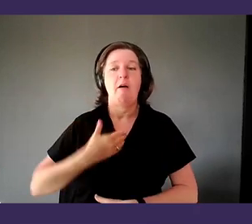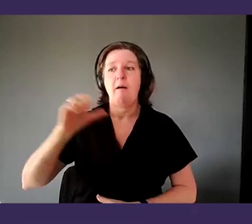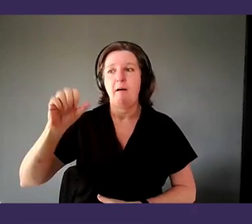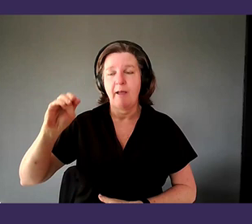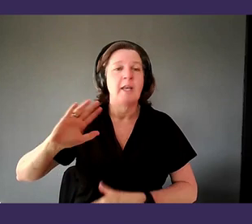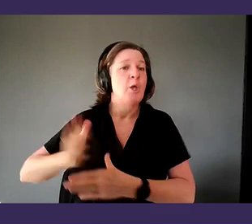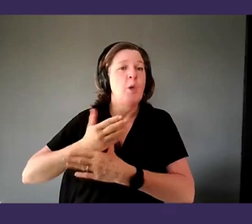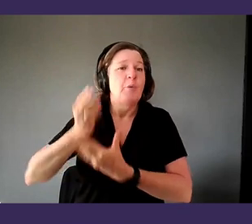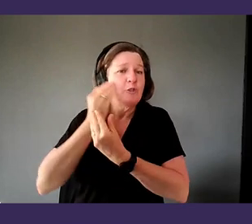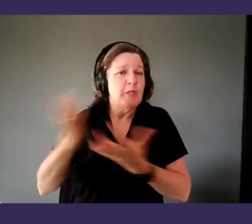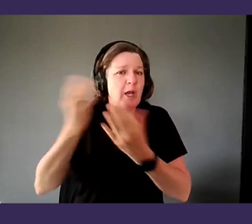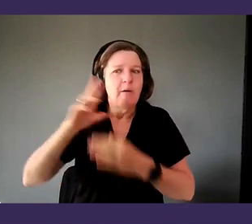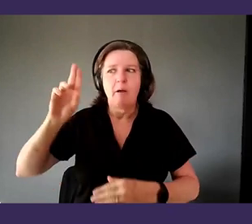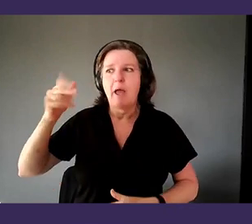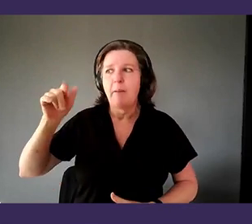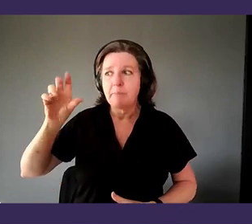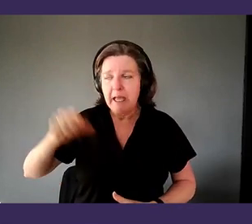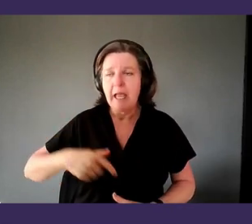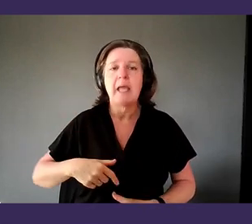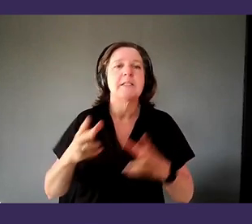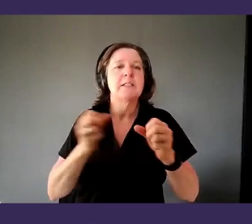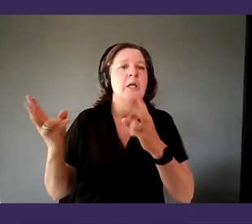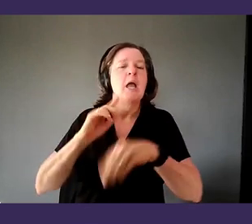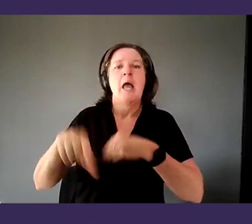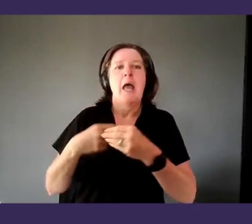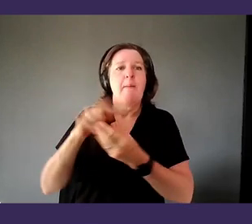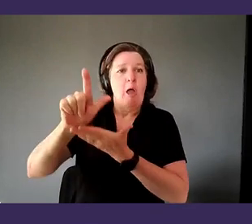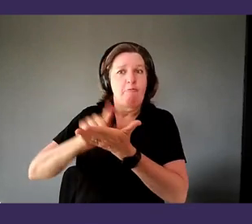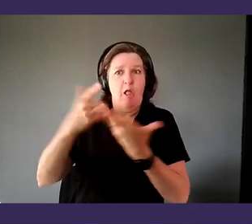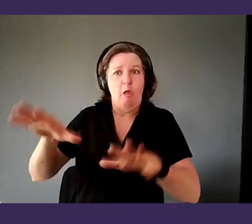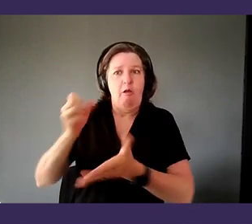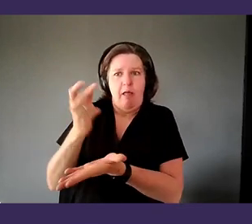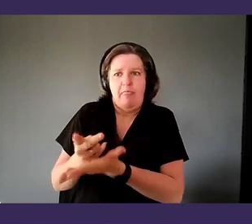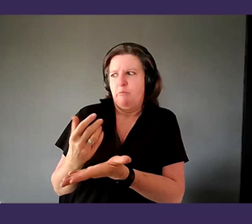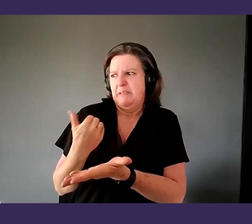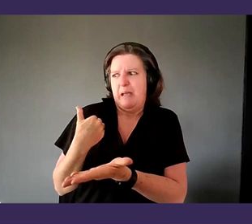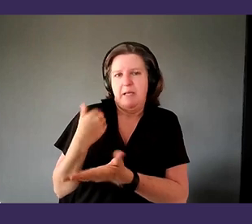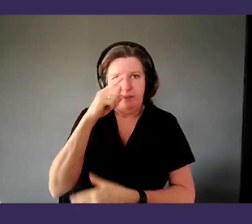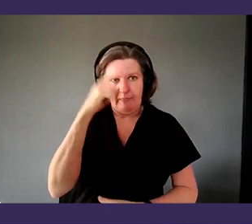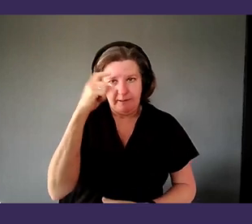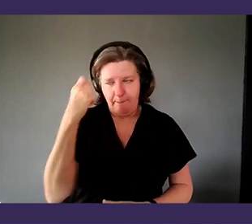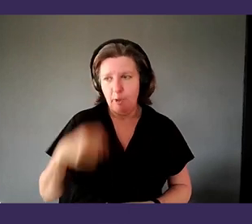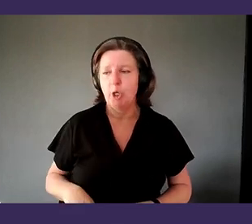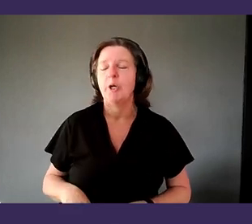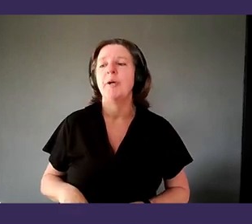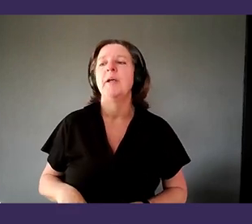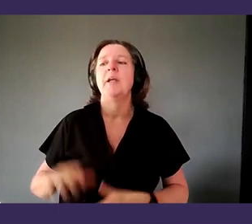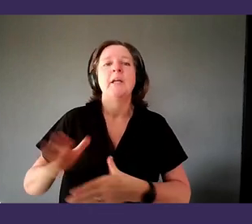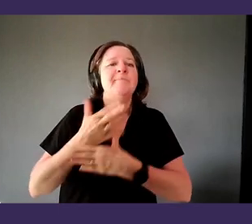about the law being passed earlier this summer. We share resources and stories related to SDM